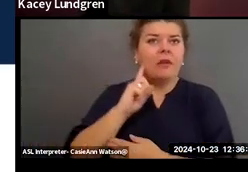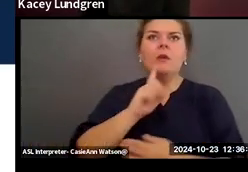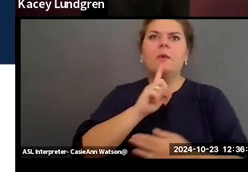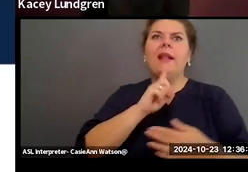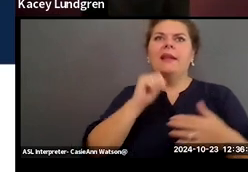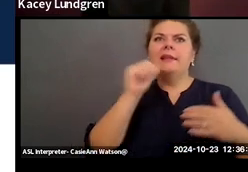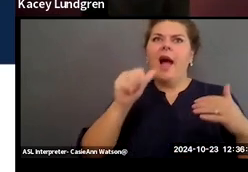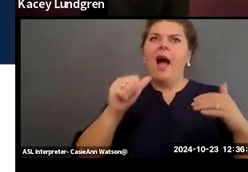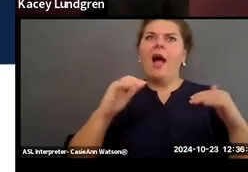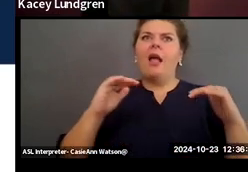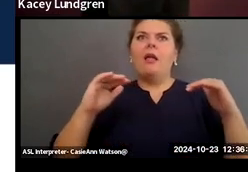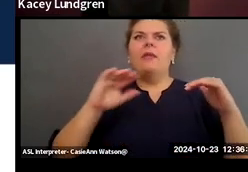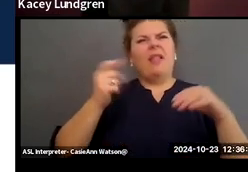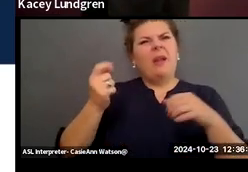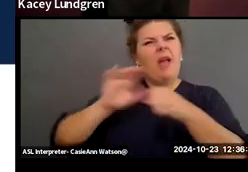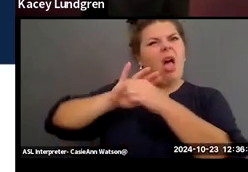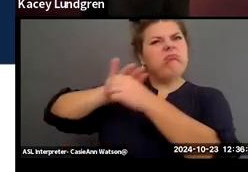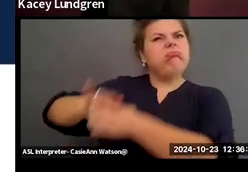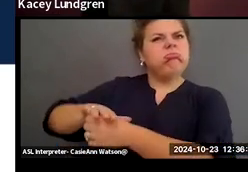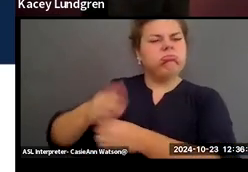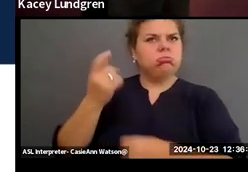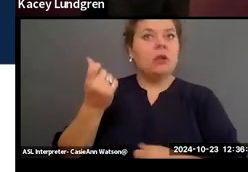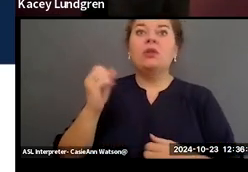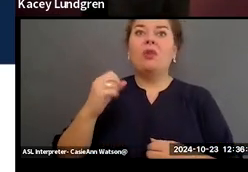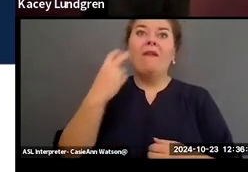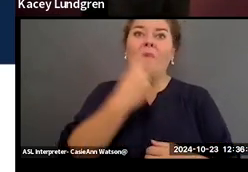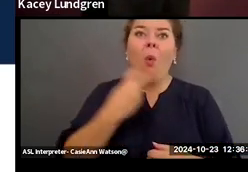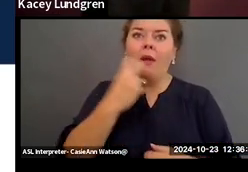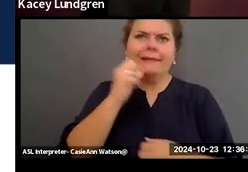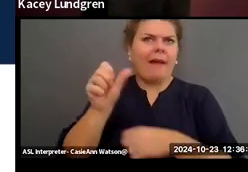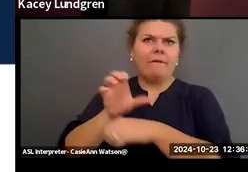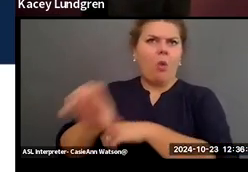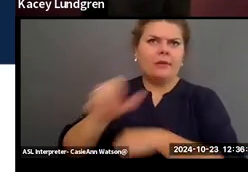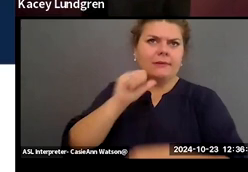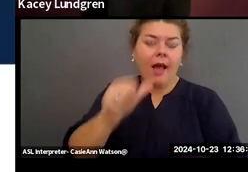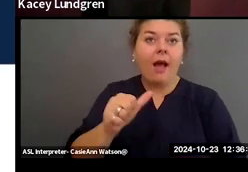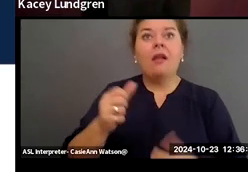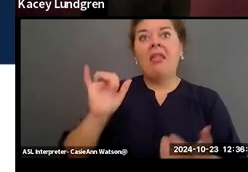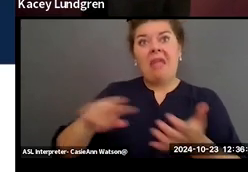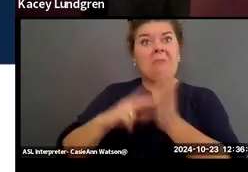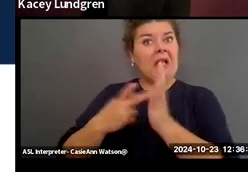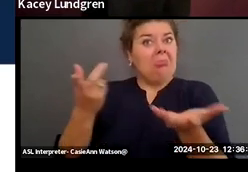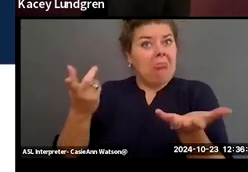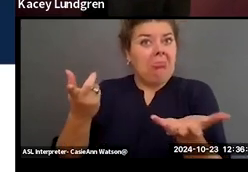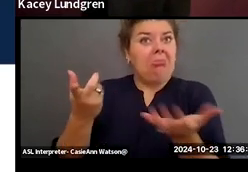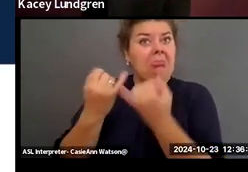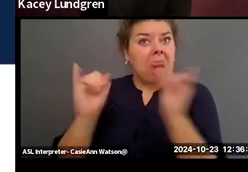and therefore oralism was not as enforced. Left on their own, many of these schools continued to use ASL.